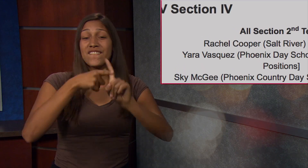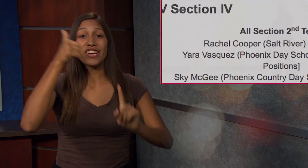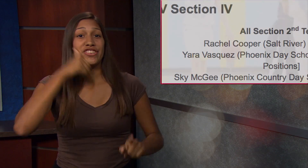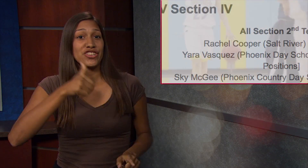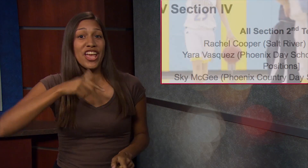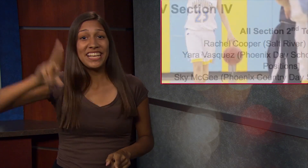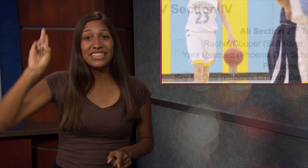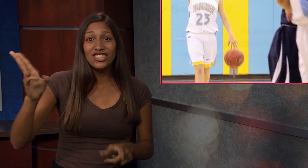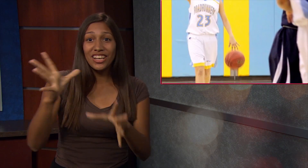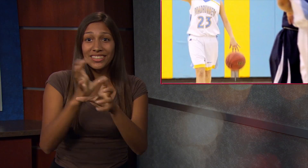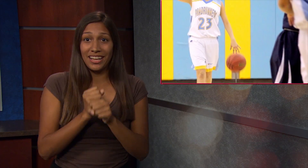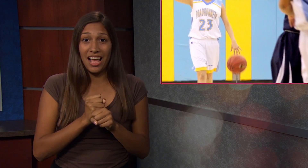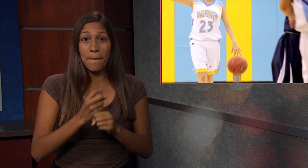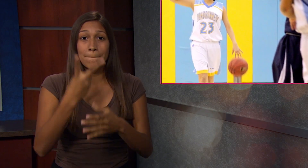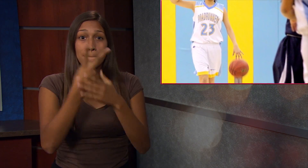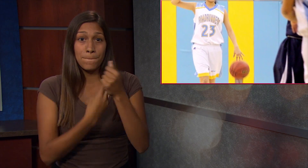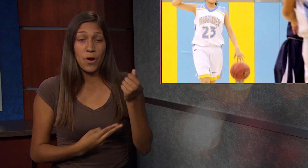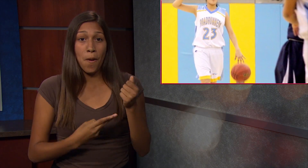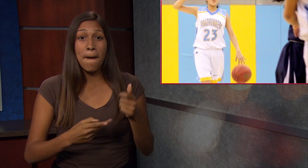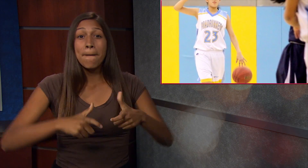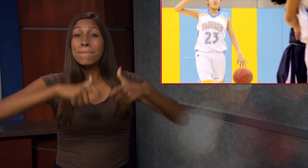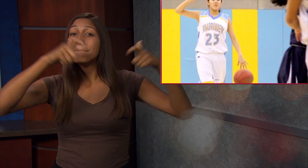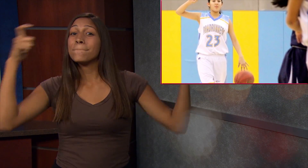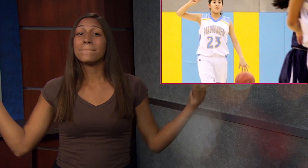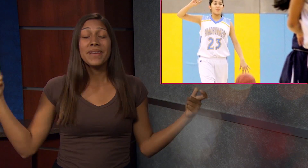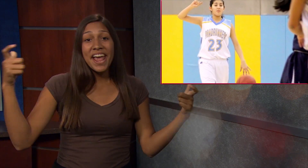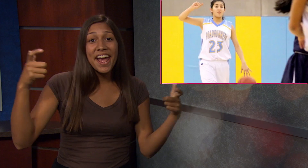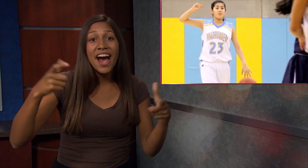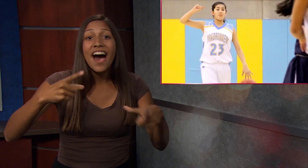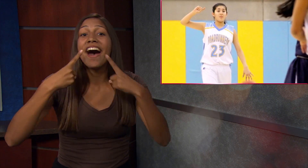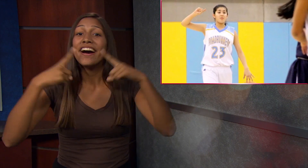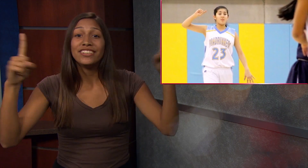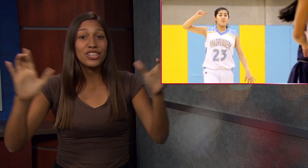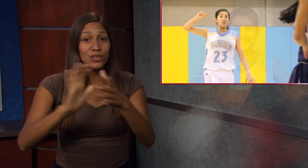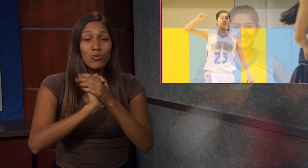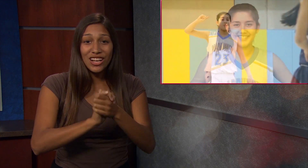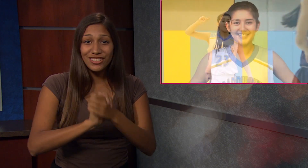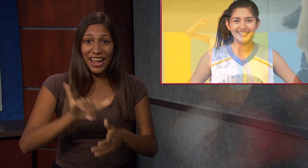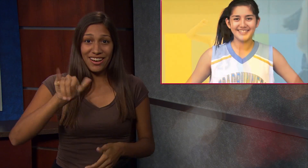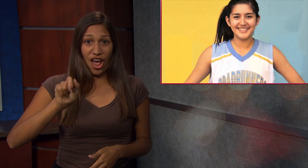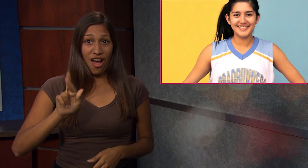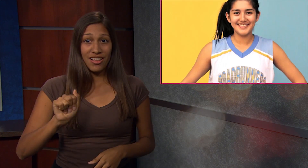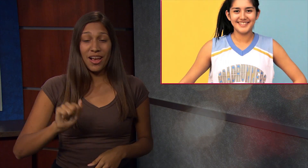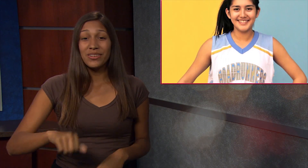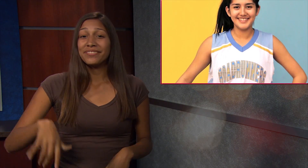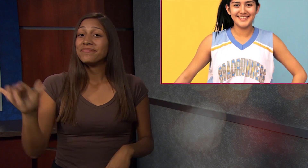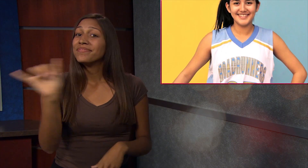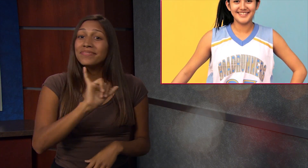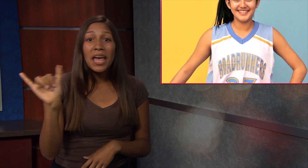AS SHE IS THE FIRST GIRL TO EVER RECEIVE BOTH RECOGNITIONS! CONGRATULATIONS YARA! THIS IS